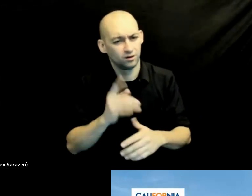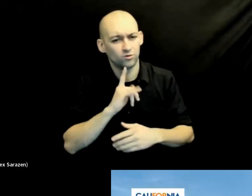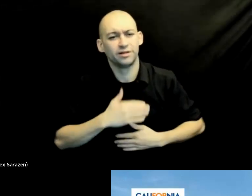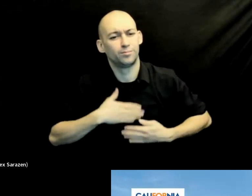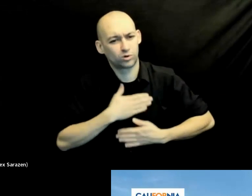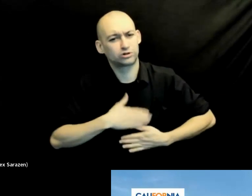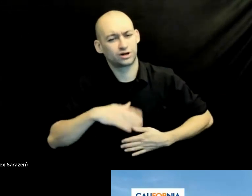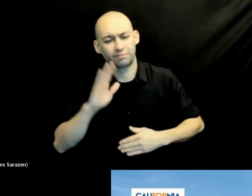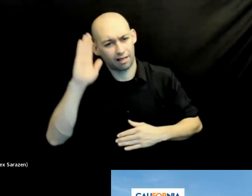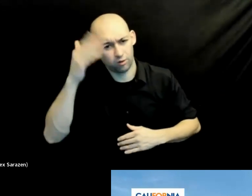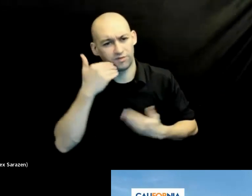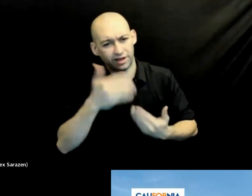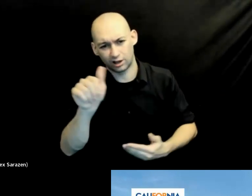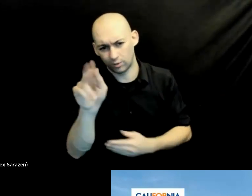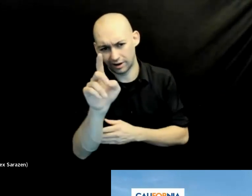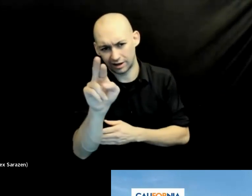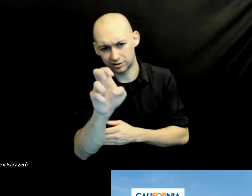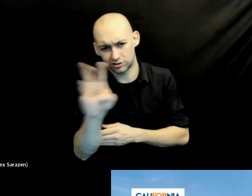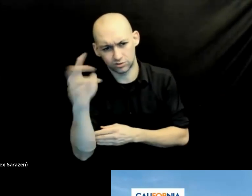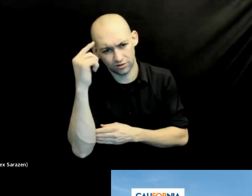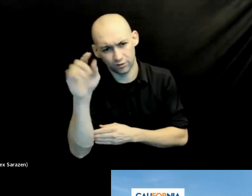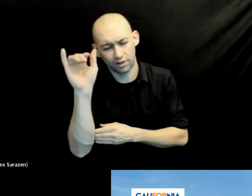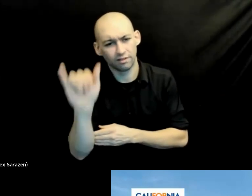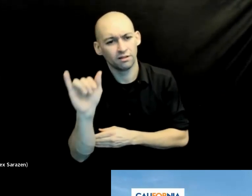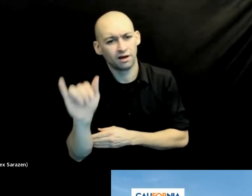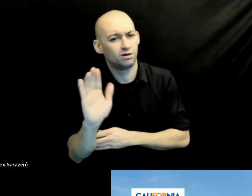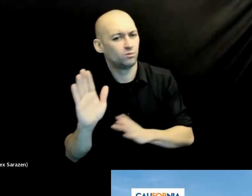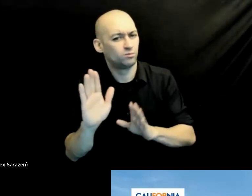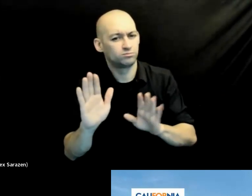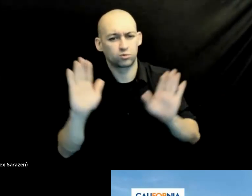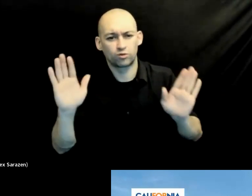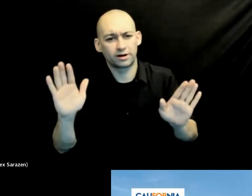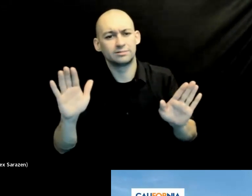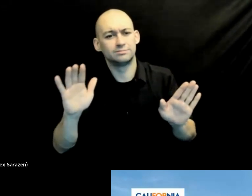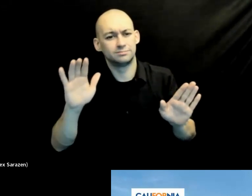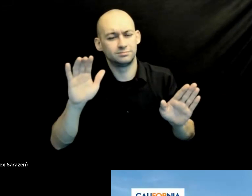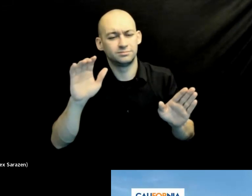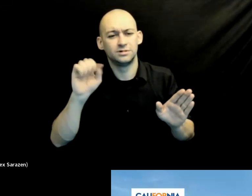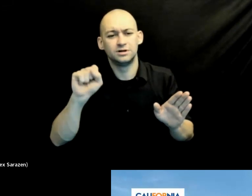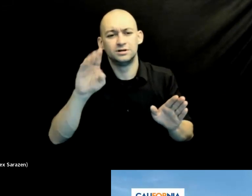and thank you, Andrew, for all of the wonderful subject matter expertise and participation that